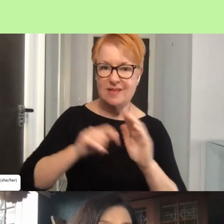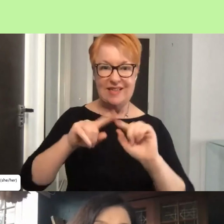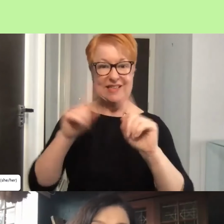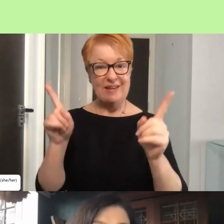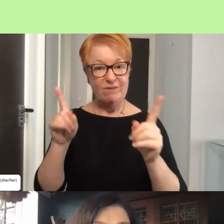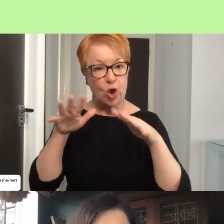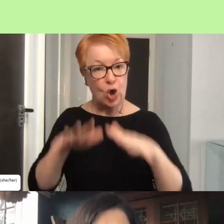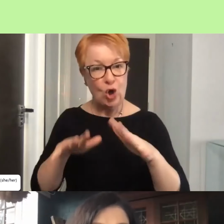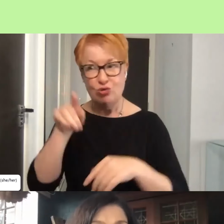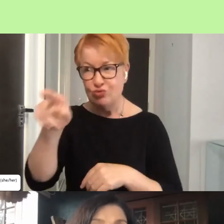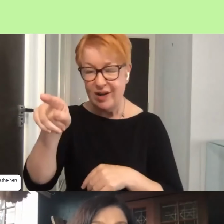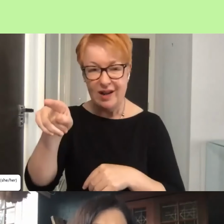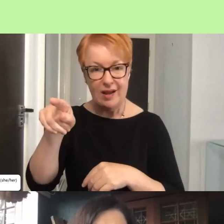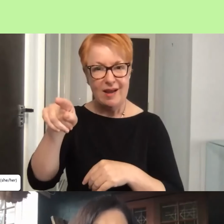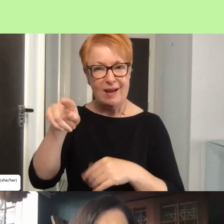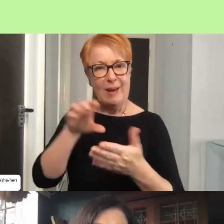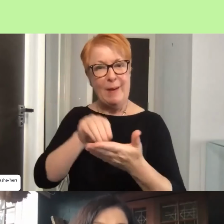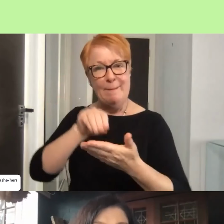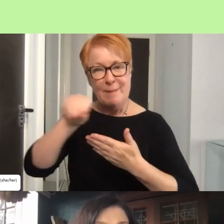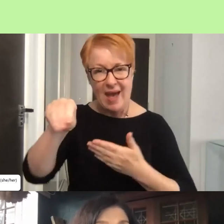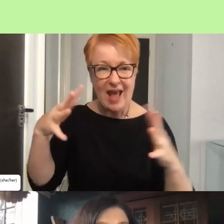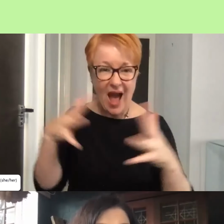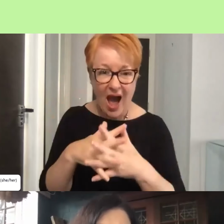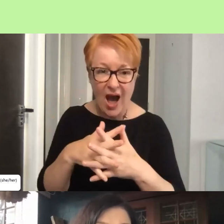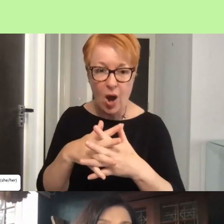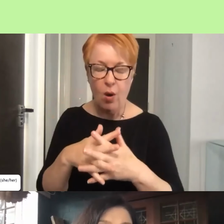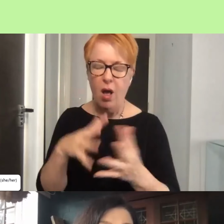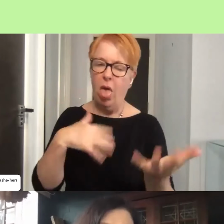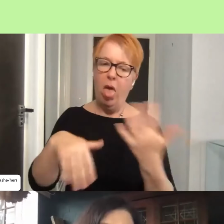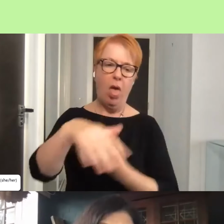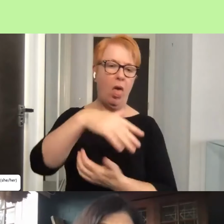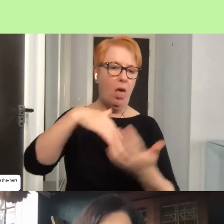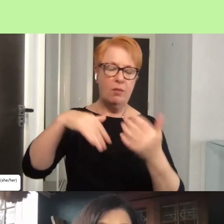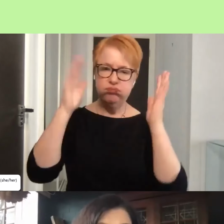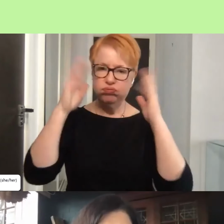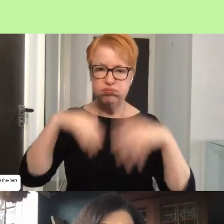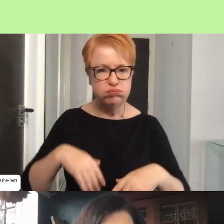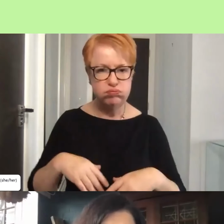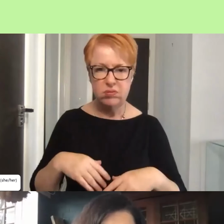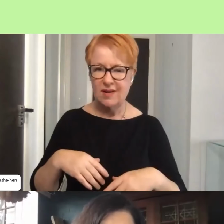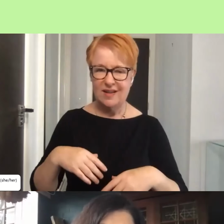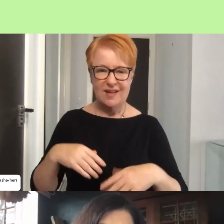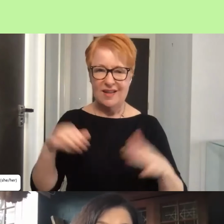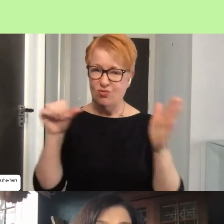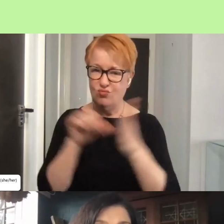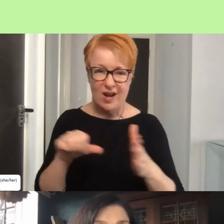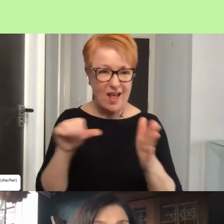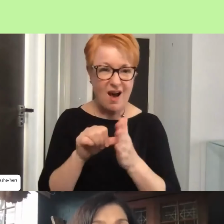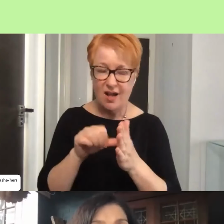is a huge bureaucratic nightmare, and it takes hours of work to try to get somebody paid.